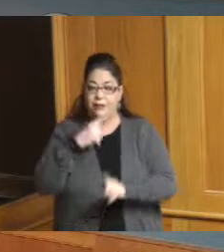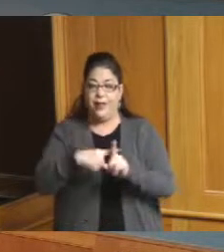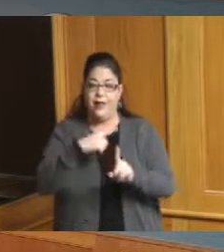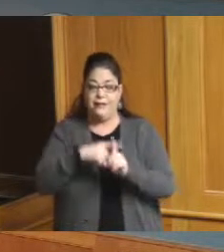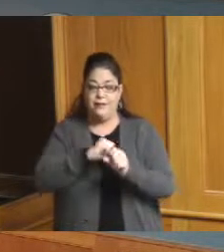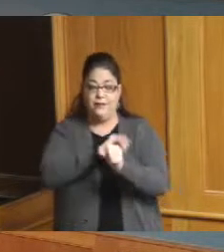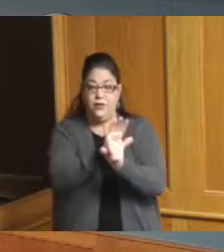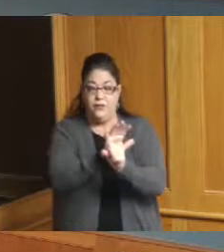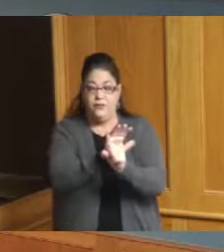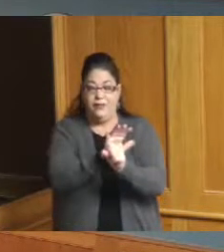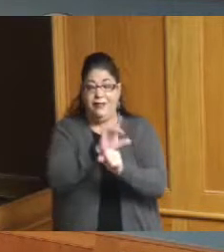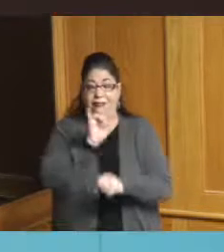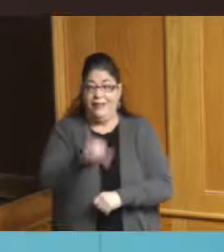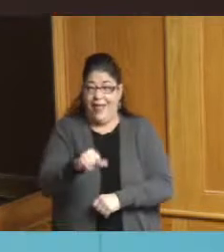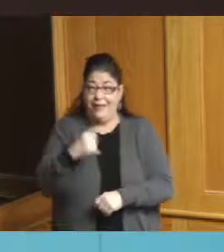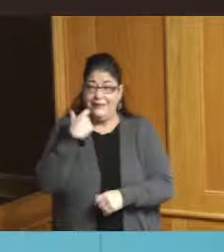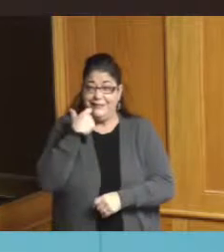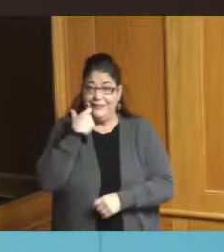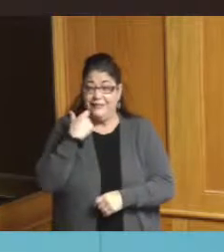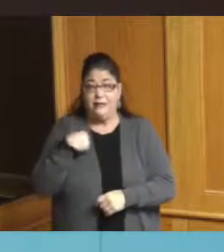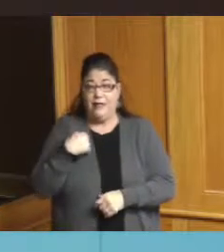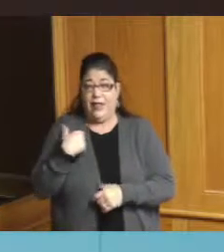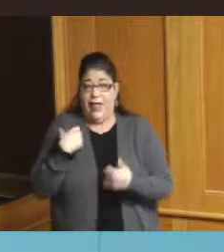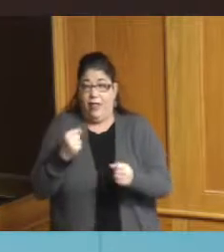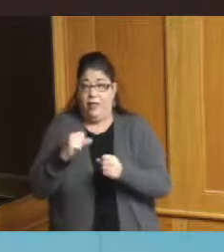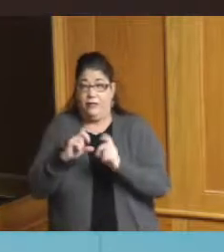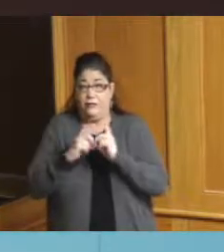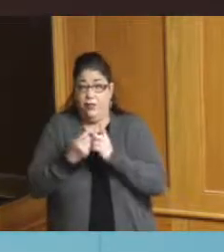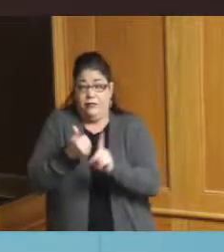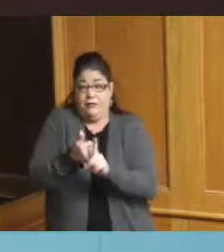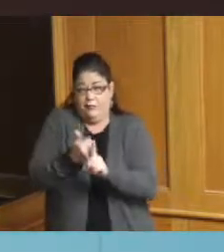really just what the health department knows about there are a lot of individuals that are testing